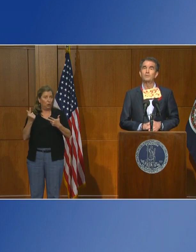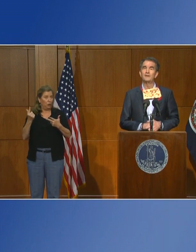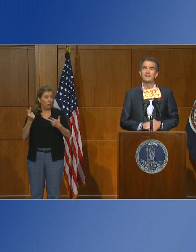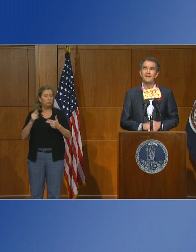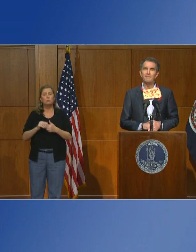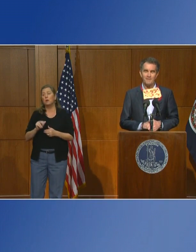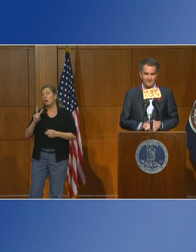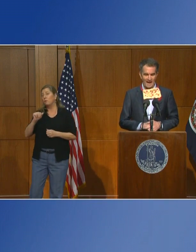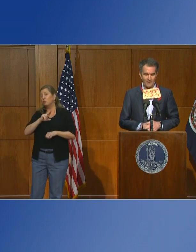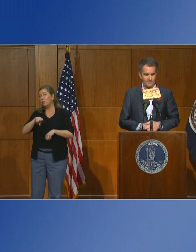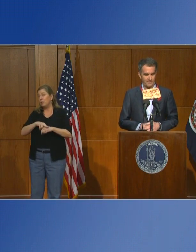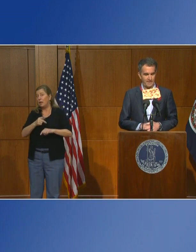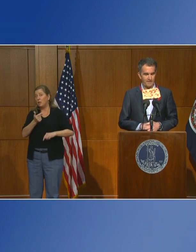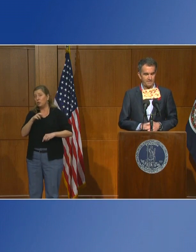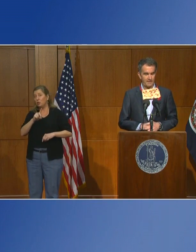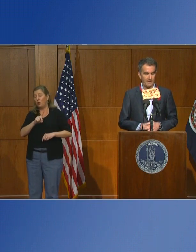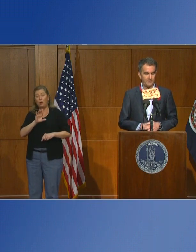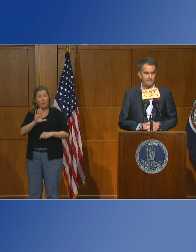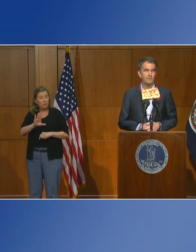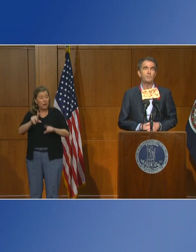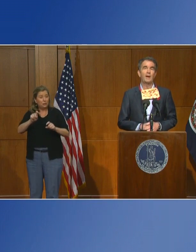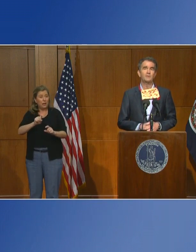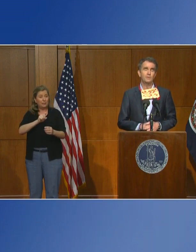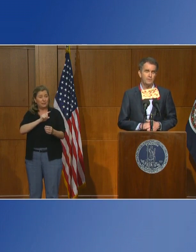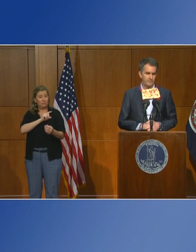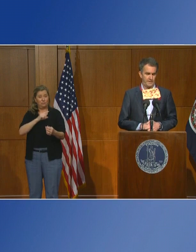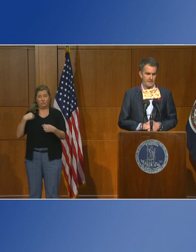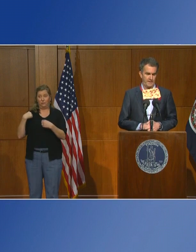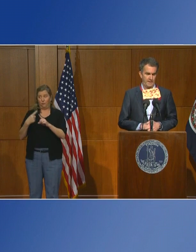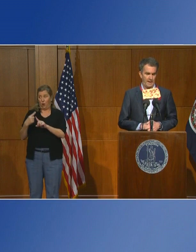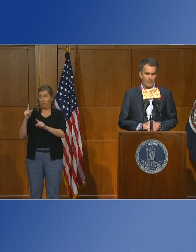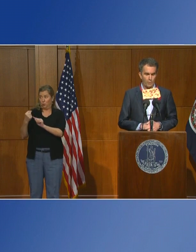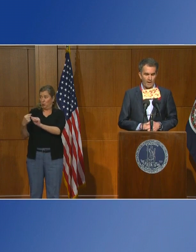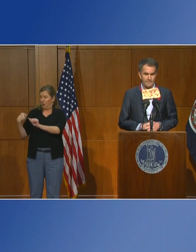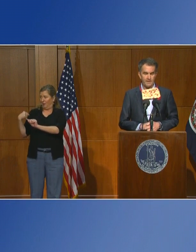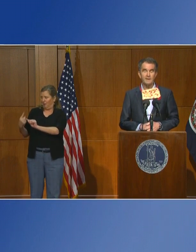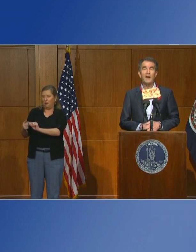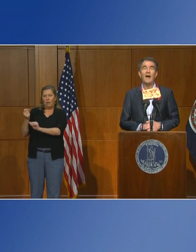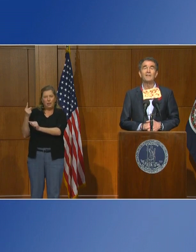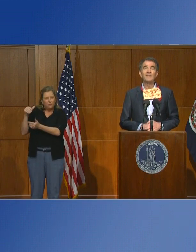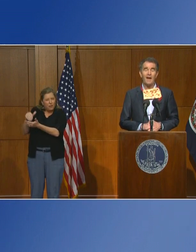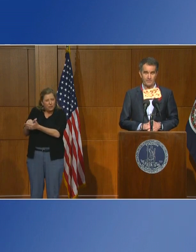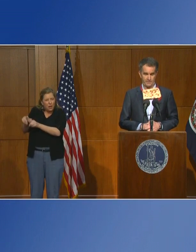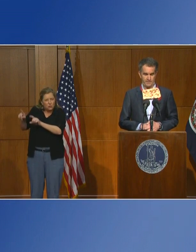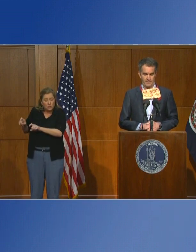FOR. THE VIRGINIA NATIONAL GUARD HAS DONE ALMOST ELEVEN